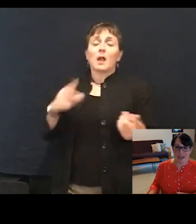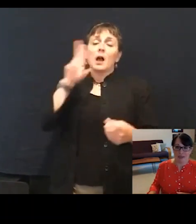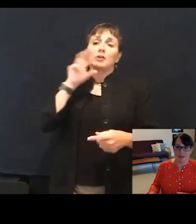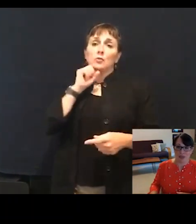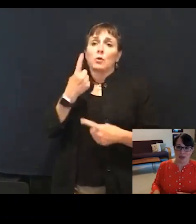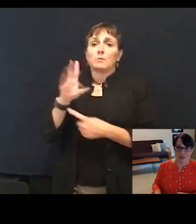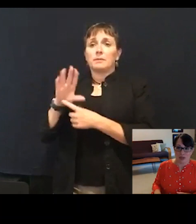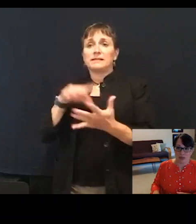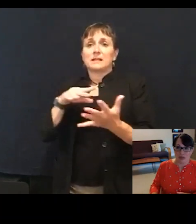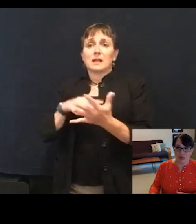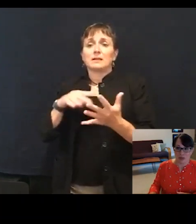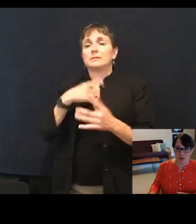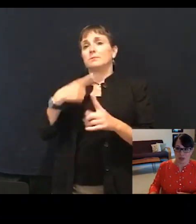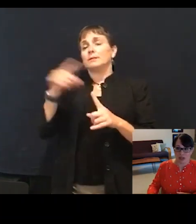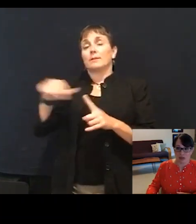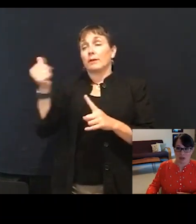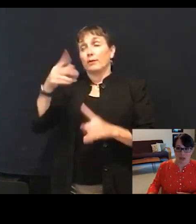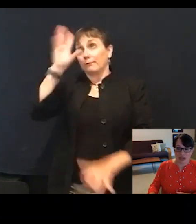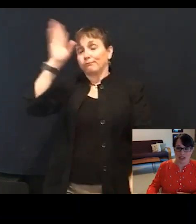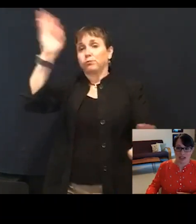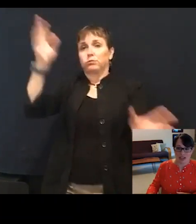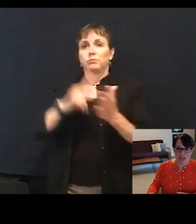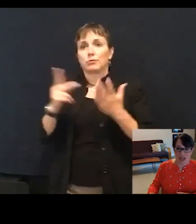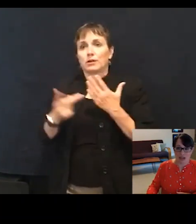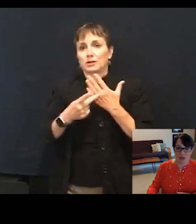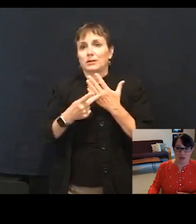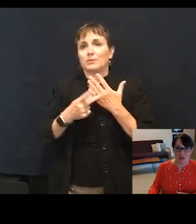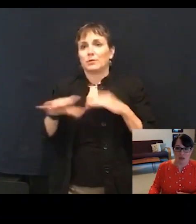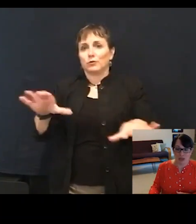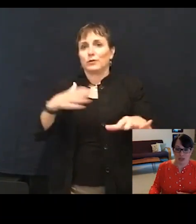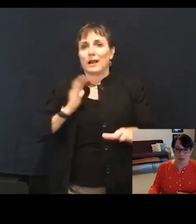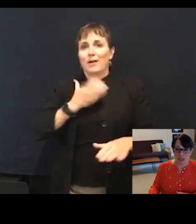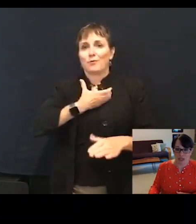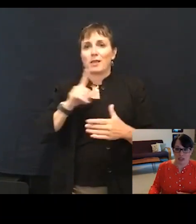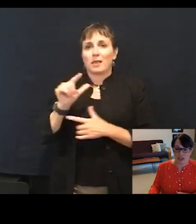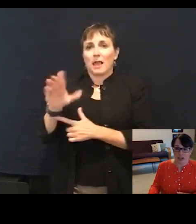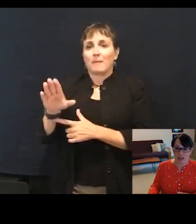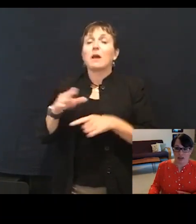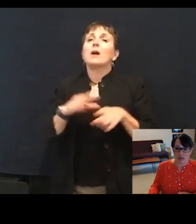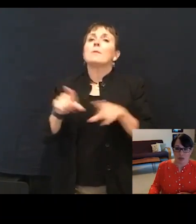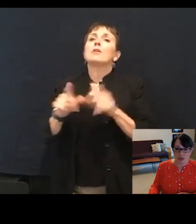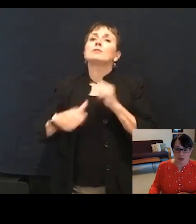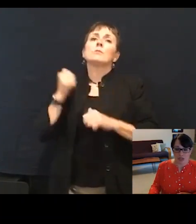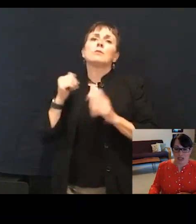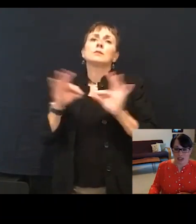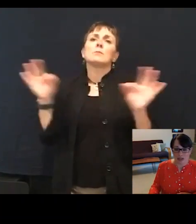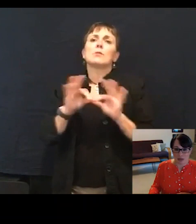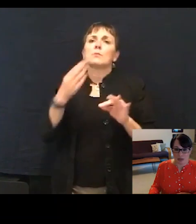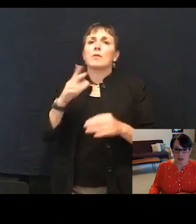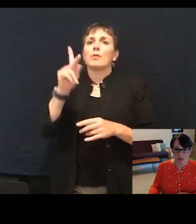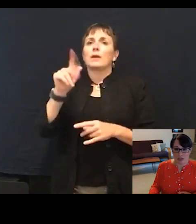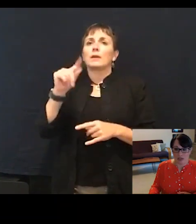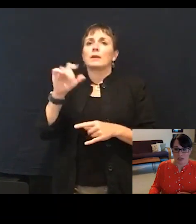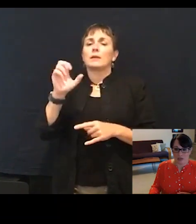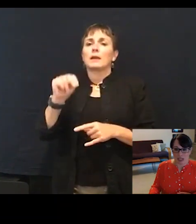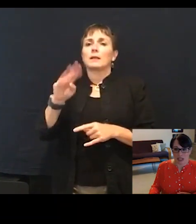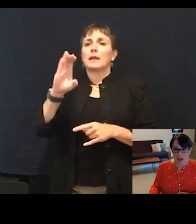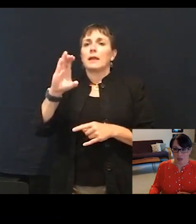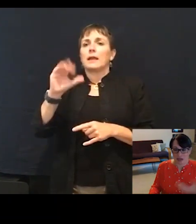But most importantly, I want to thank Katelyn Calabro, who has been one of the most dedicated members of my lab